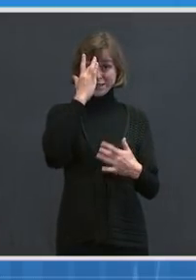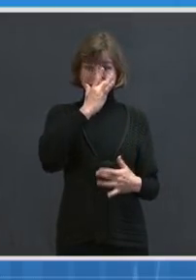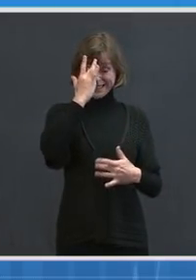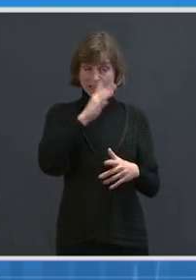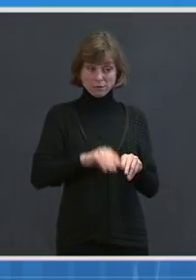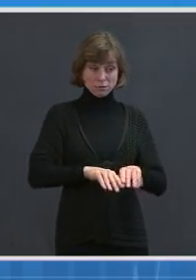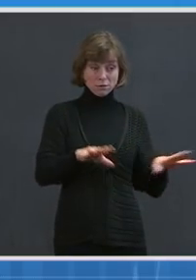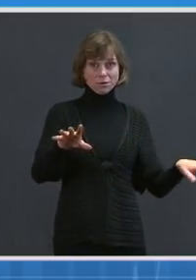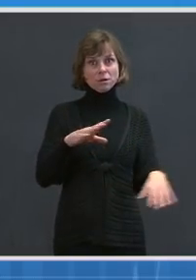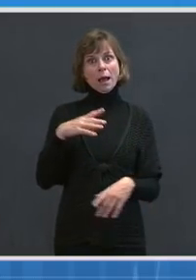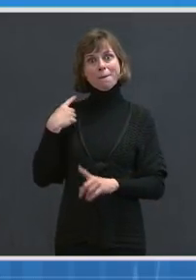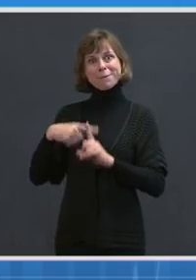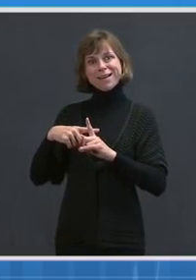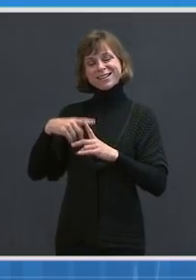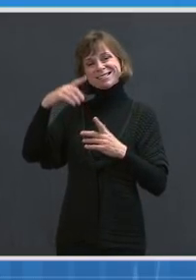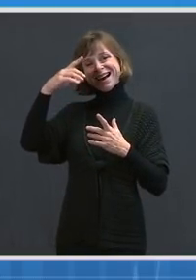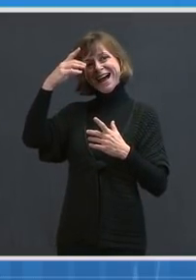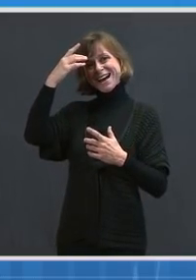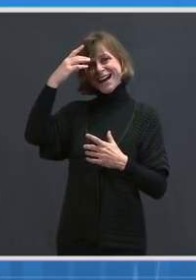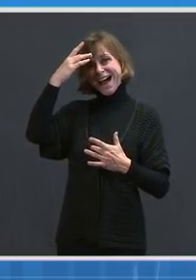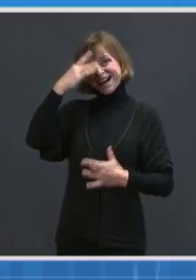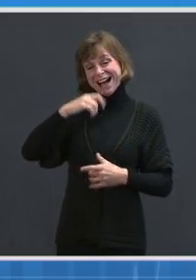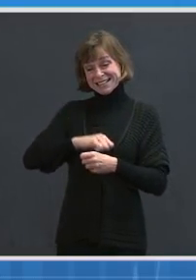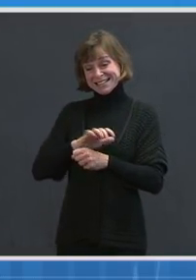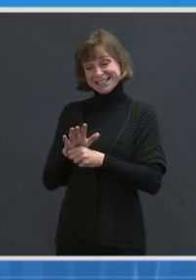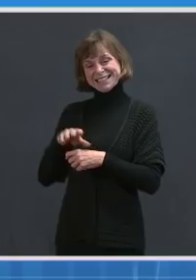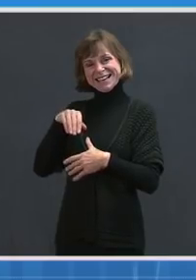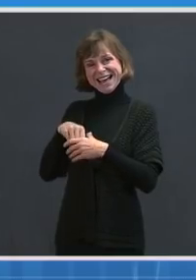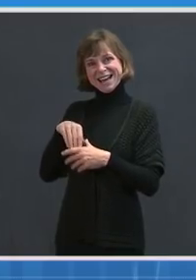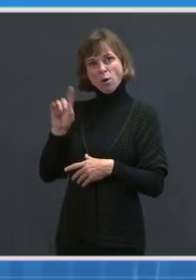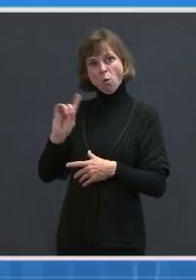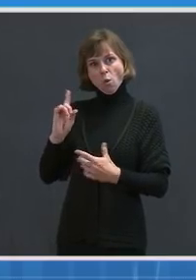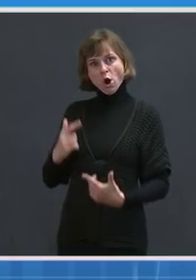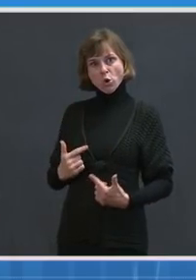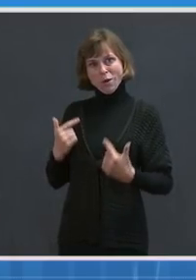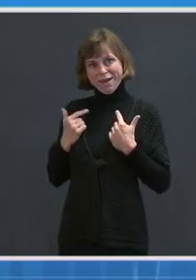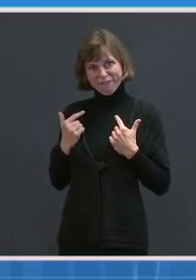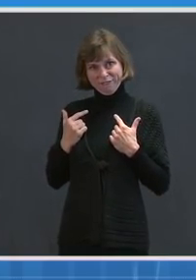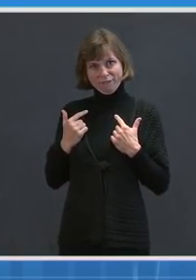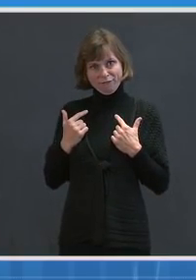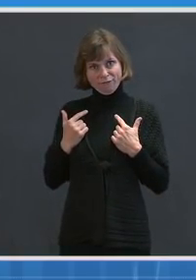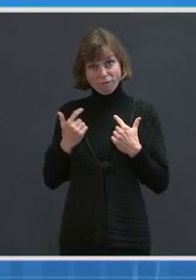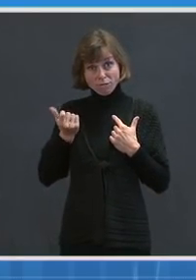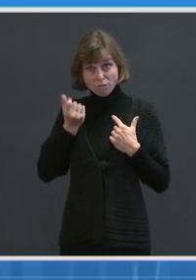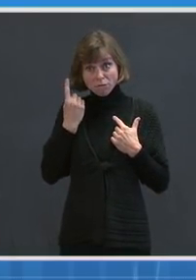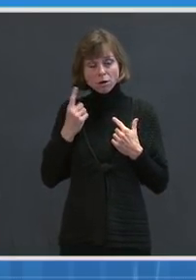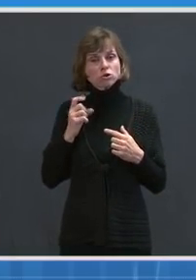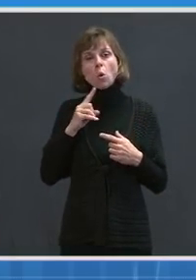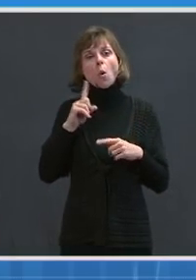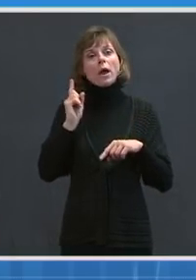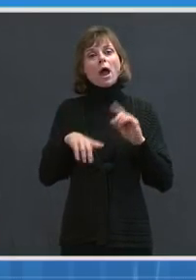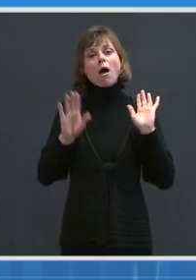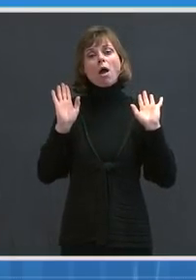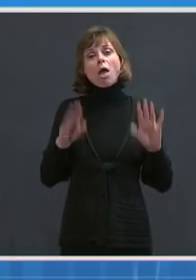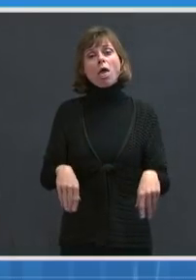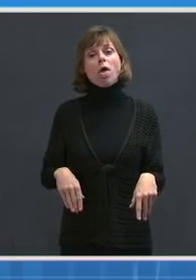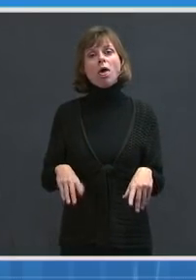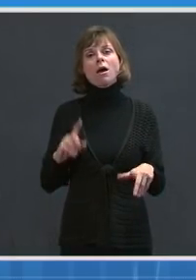So we cannot allow just a system where we generically throw out vaccine supply